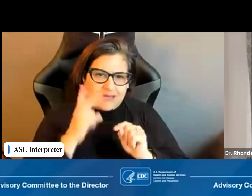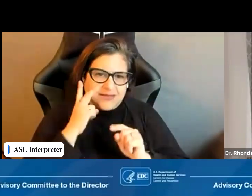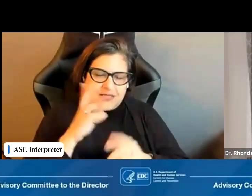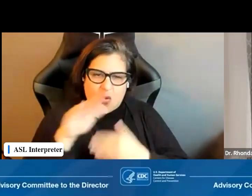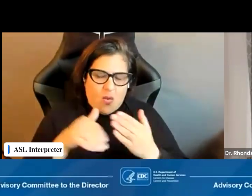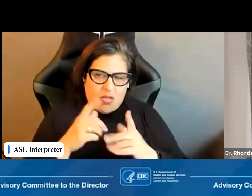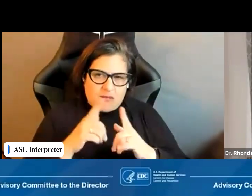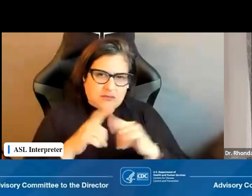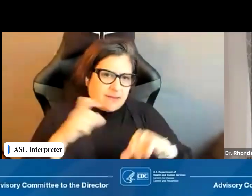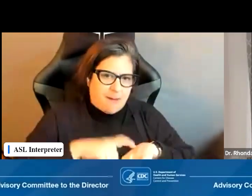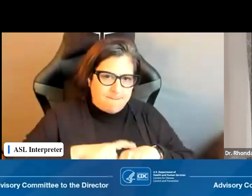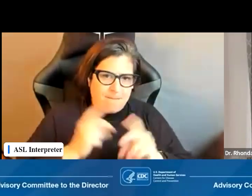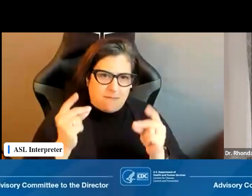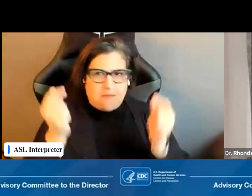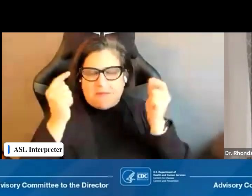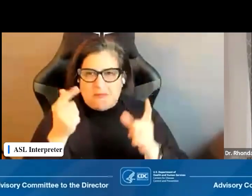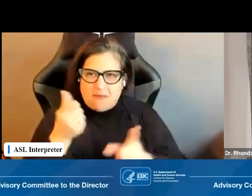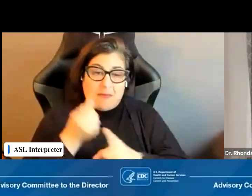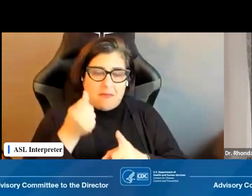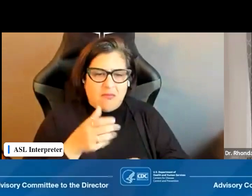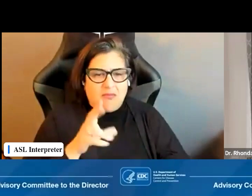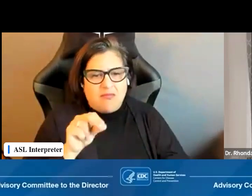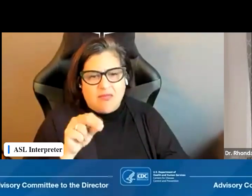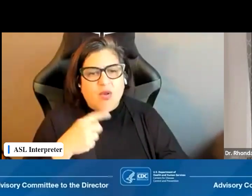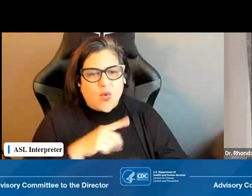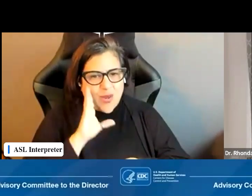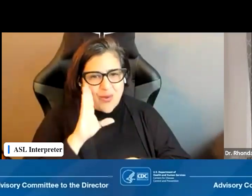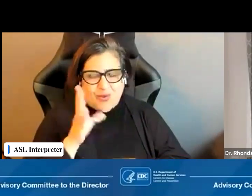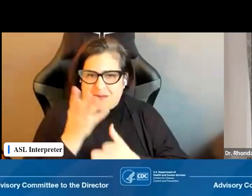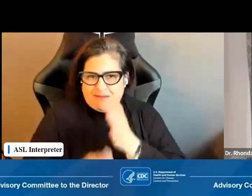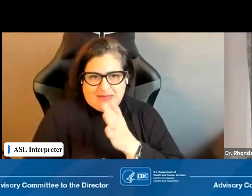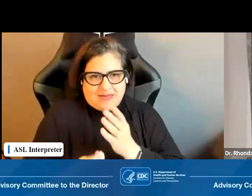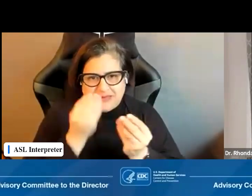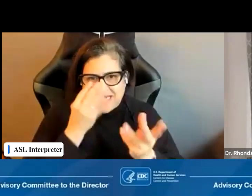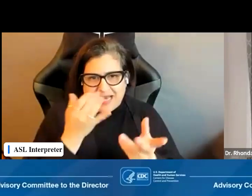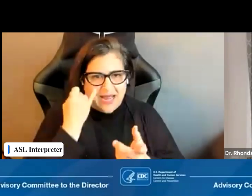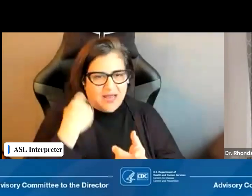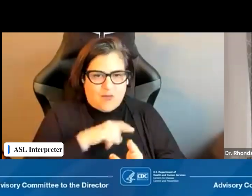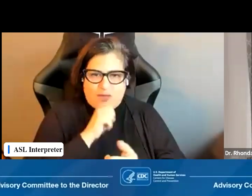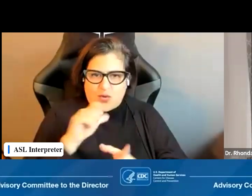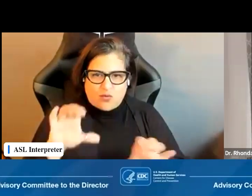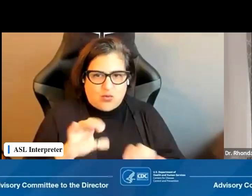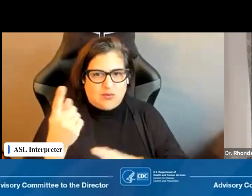But, you know, we are going to be missing a huge amount of data if we don't do something. Completely agree. Yeah, a 100%.